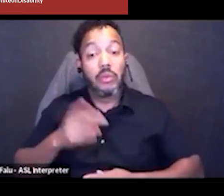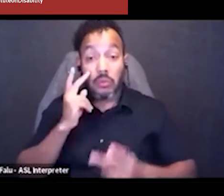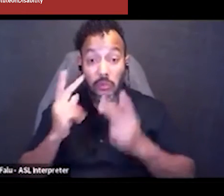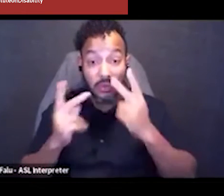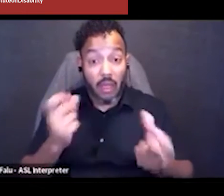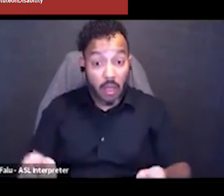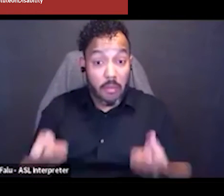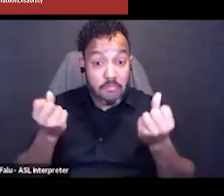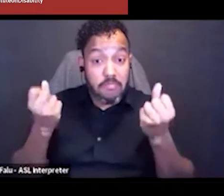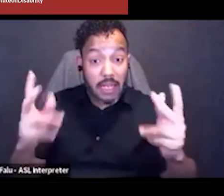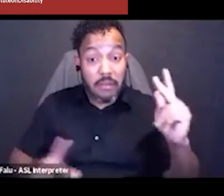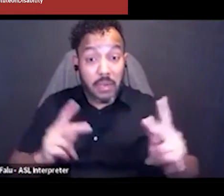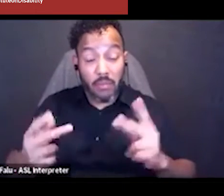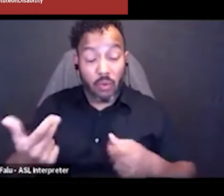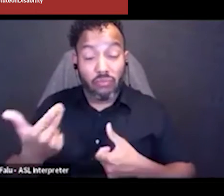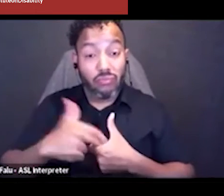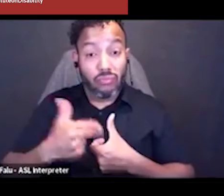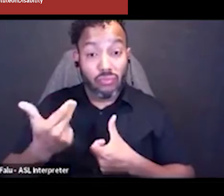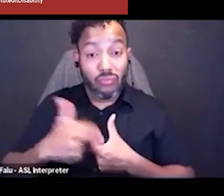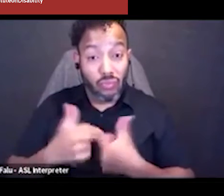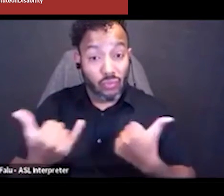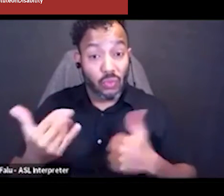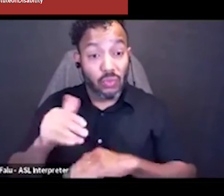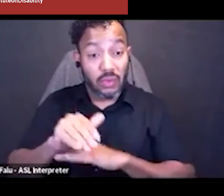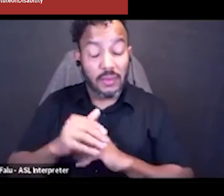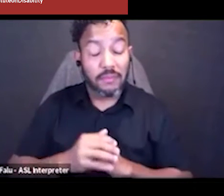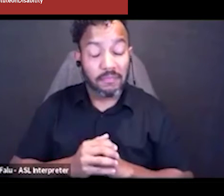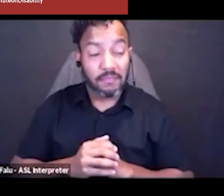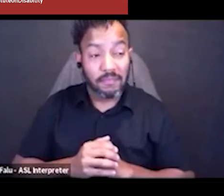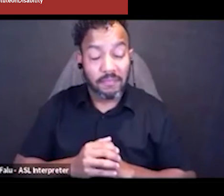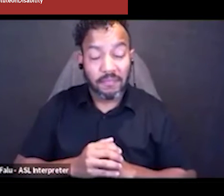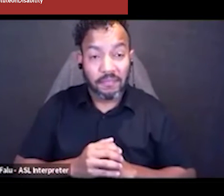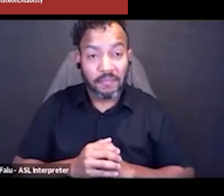have joined us this evening.